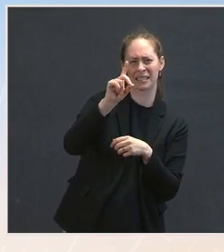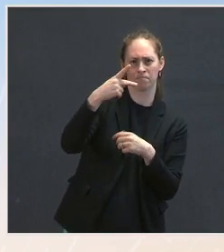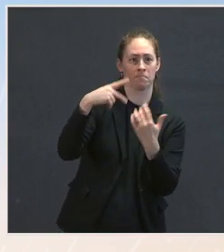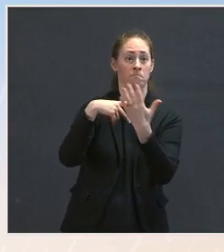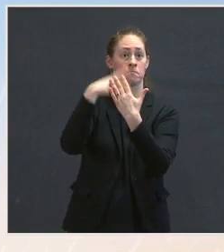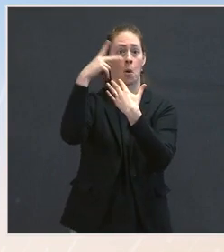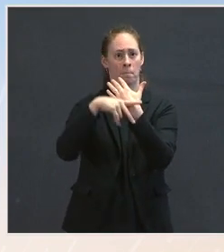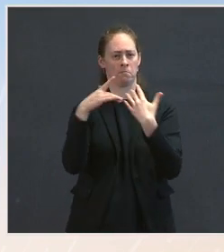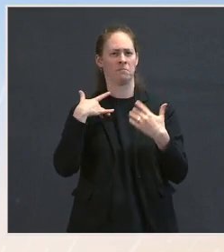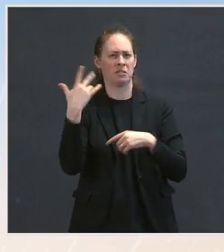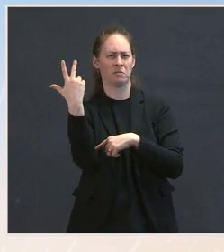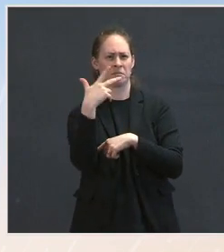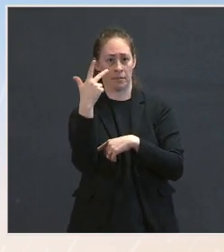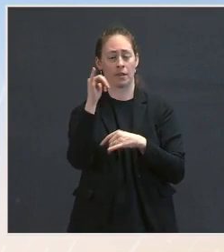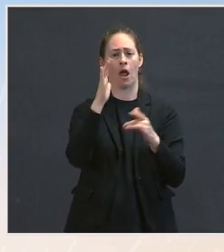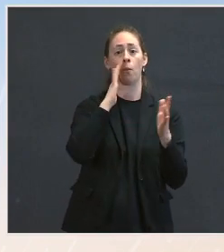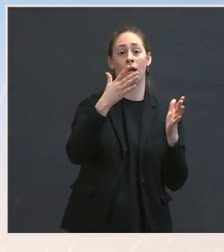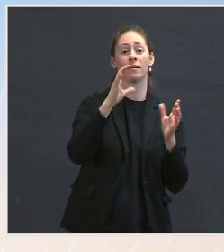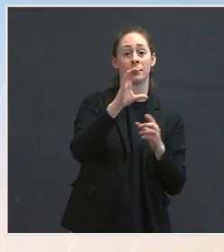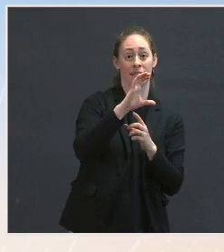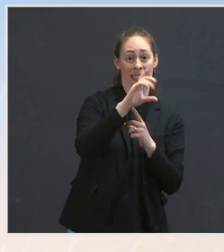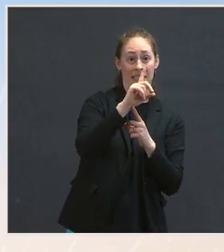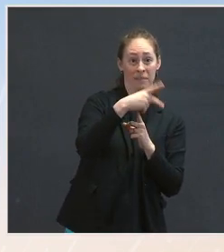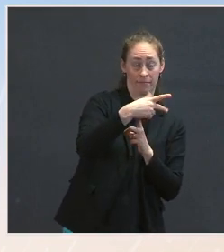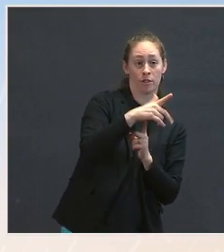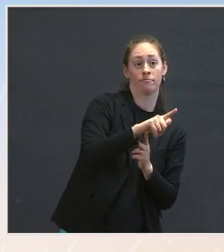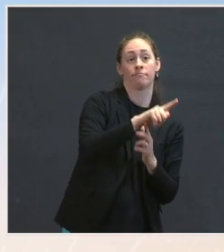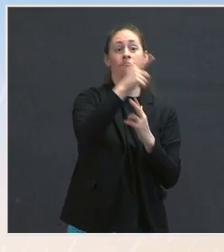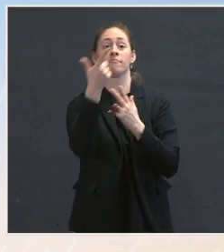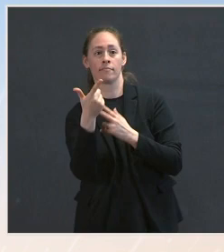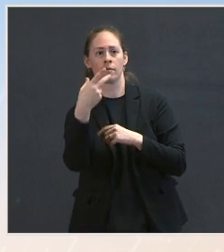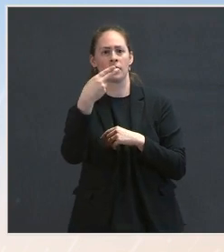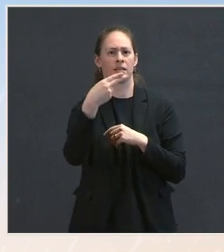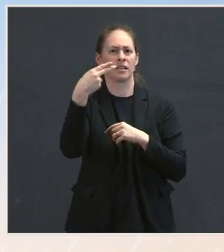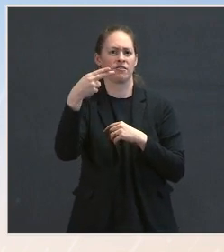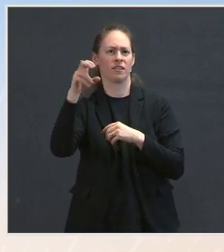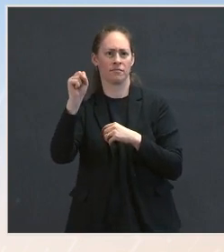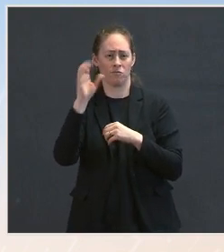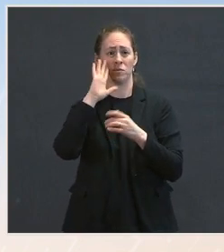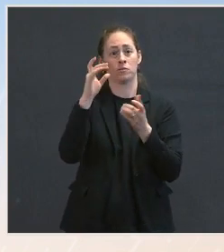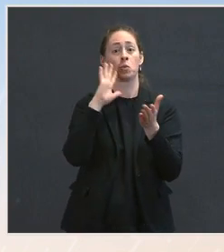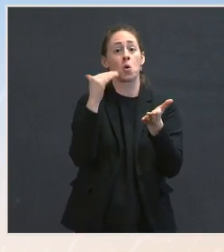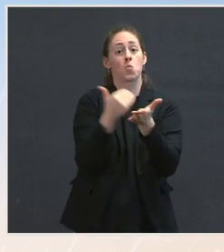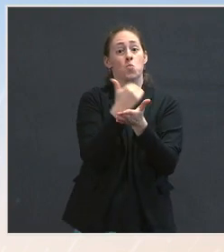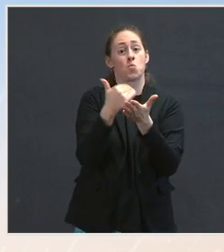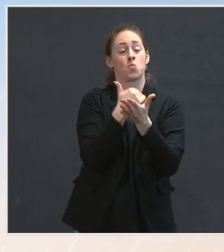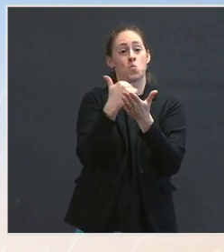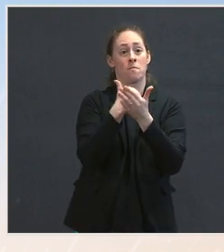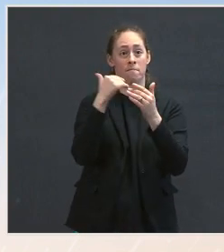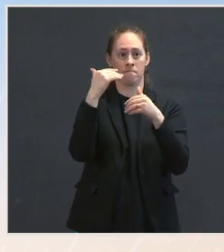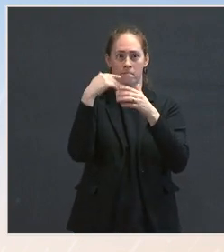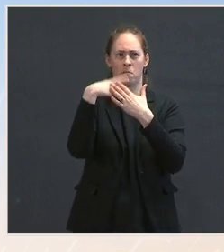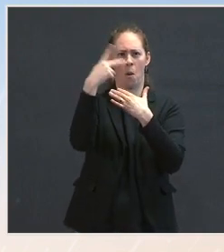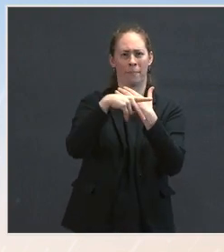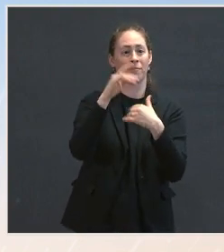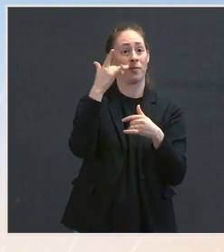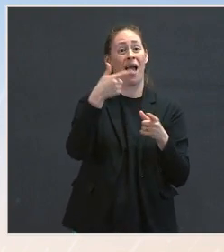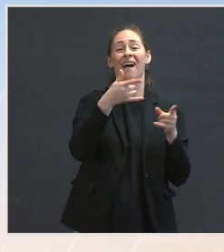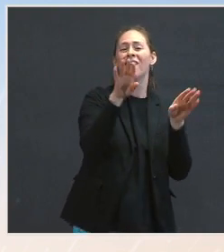We had to open -- reopen a new facility that had previously been closed because of COVID protocols, because previously --